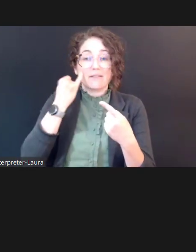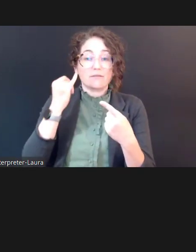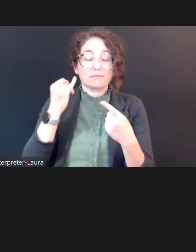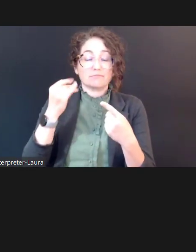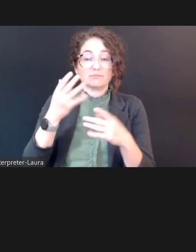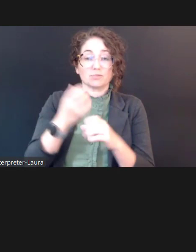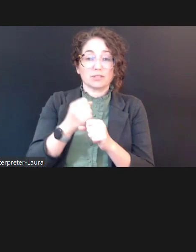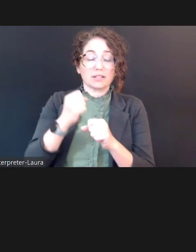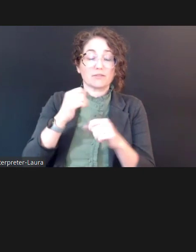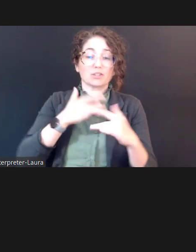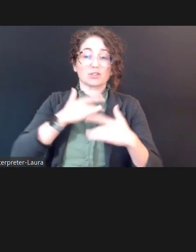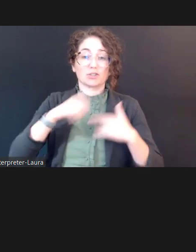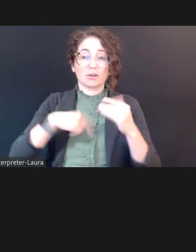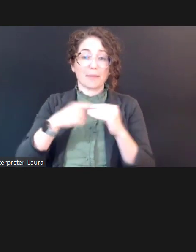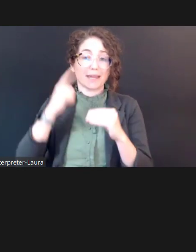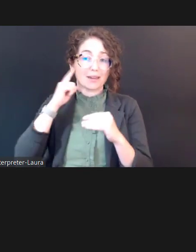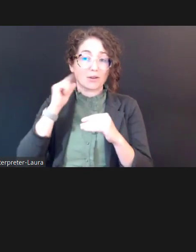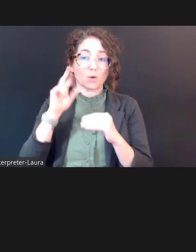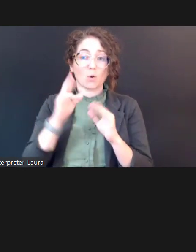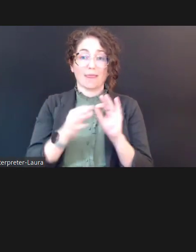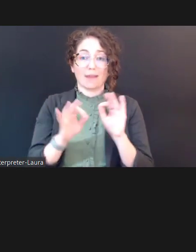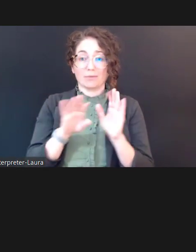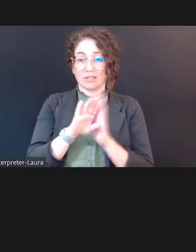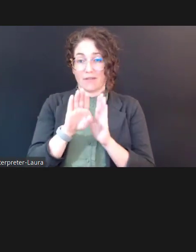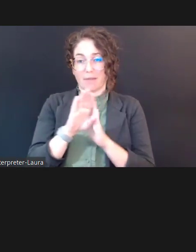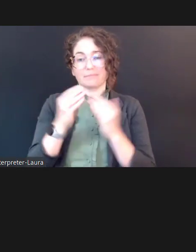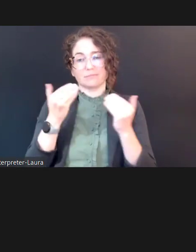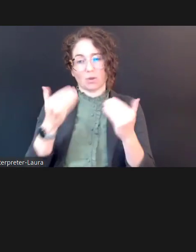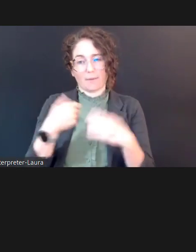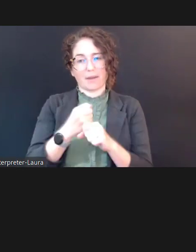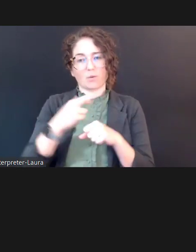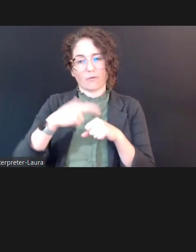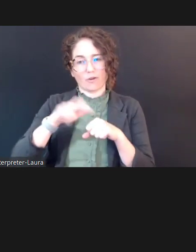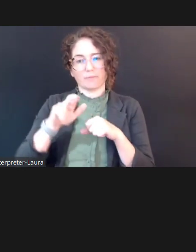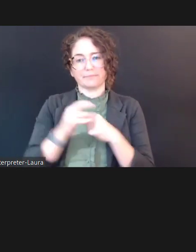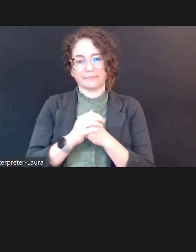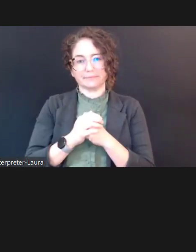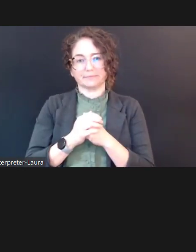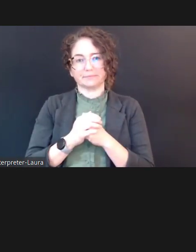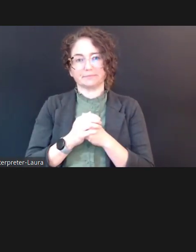been raised. William Eiserman: Now, I'm guessing there are some folks on